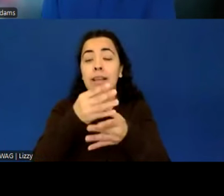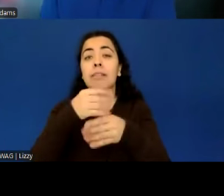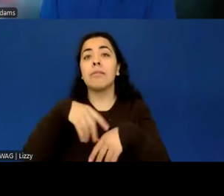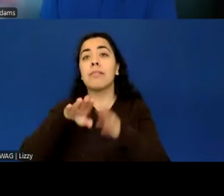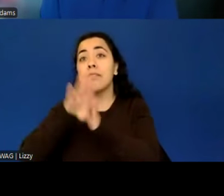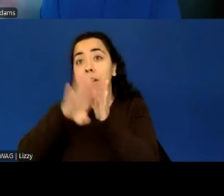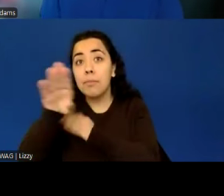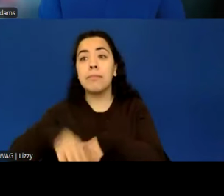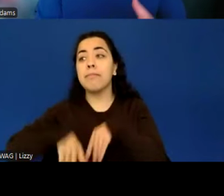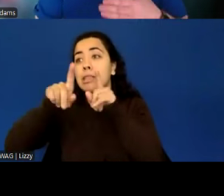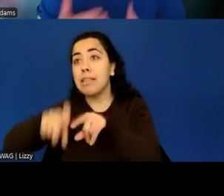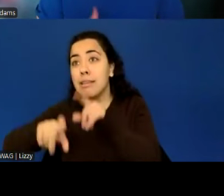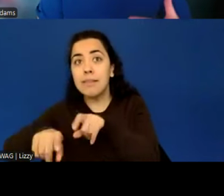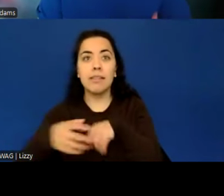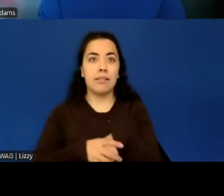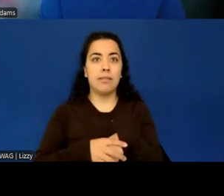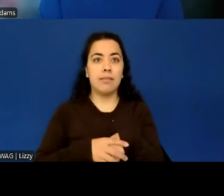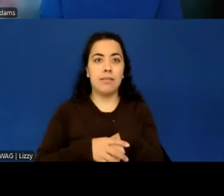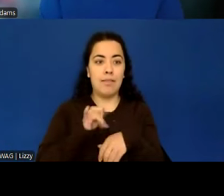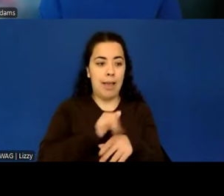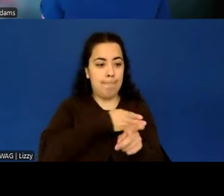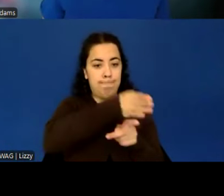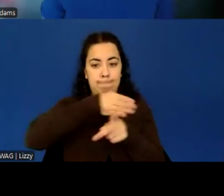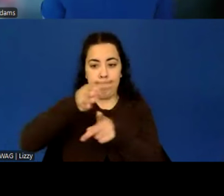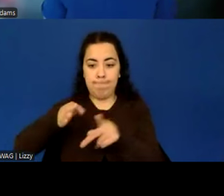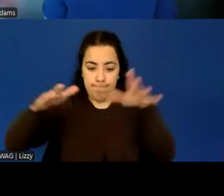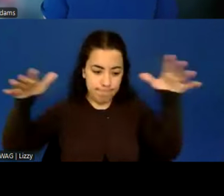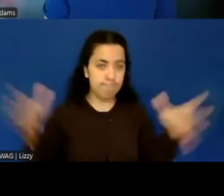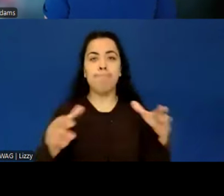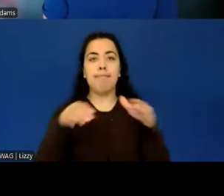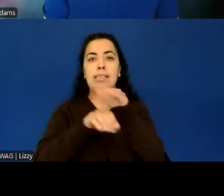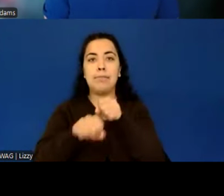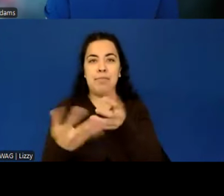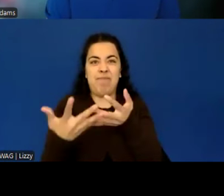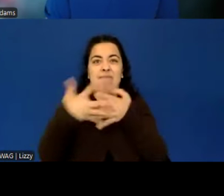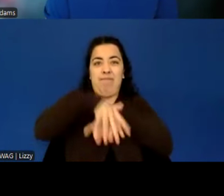for testing. And that's going to be new inputs into the process. Whereas before you might not